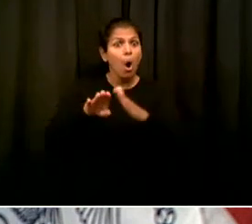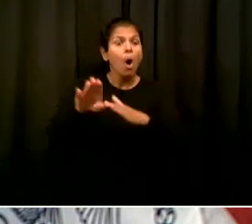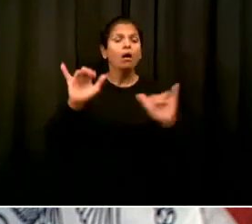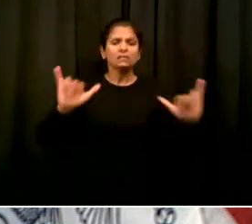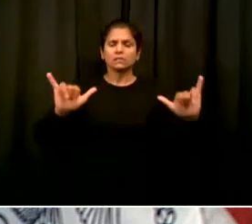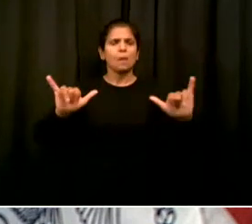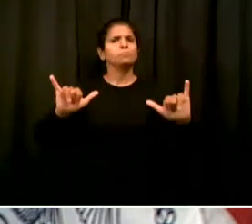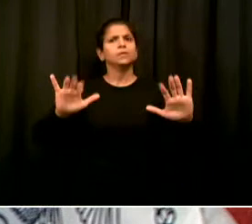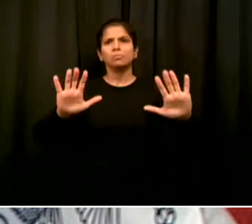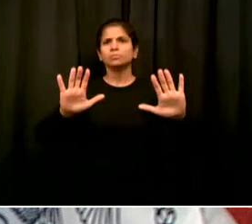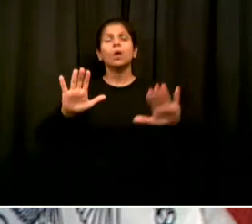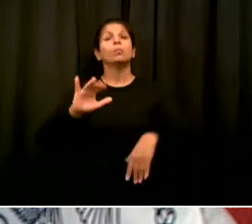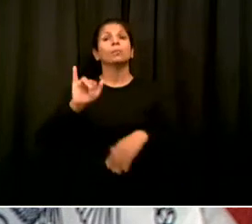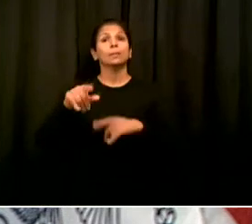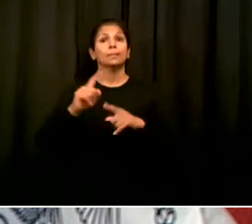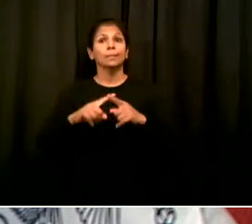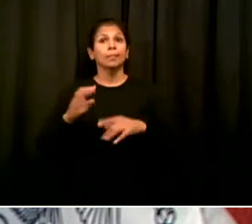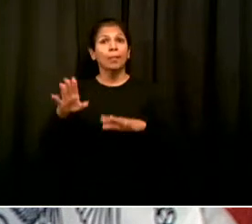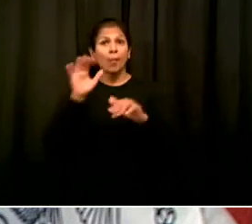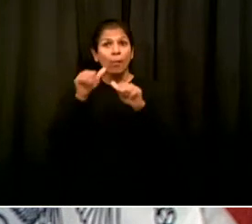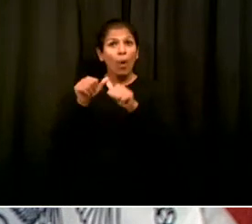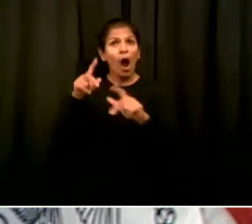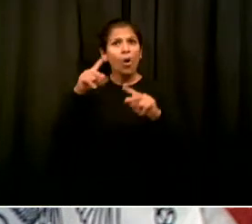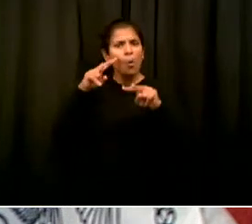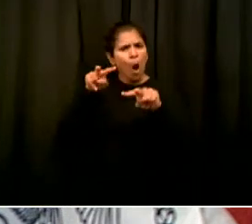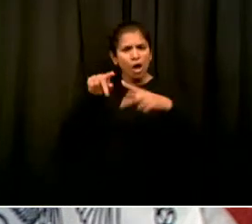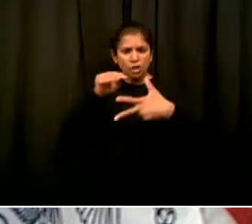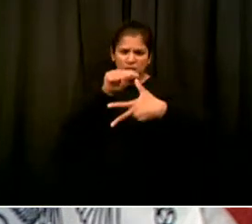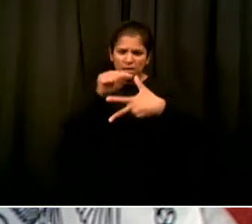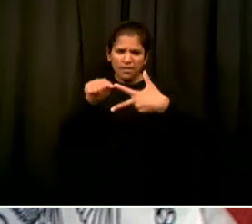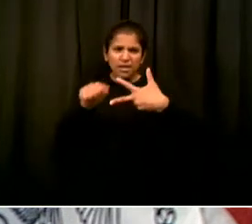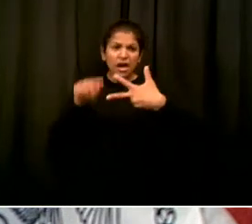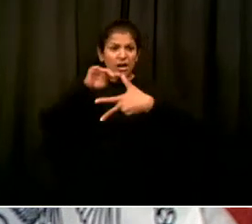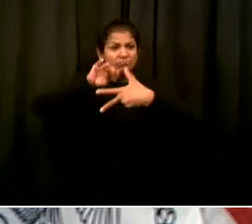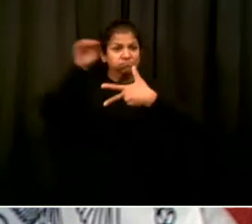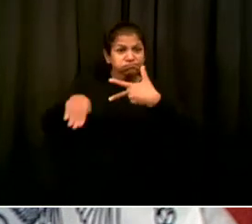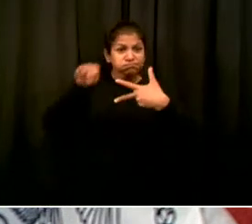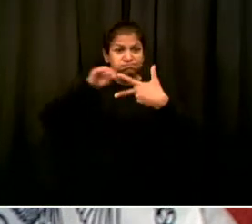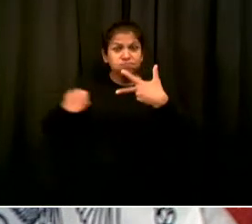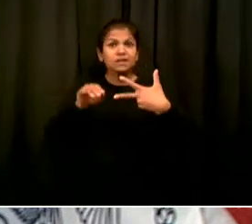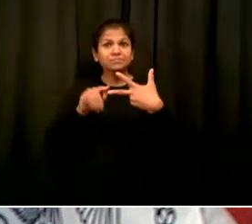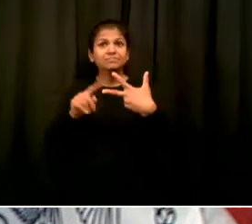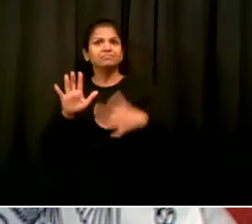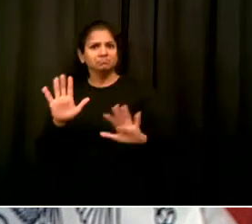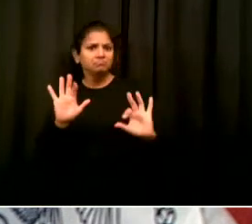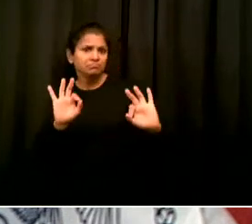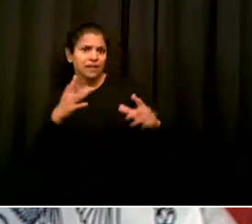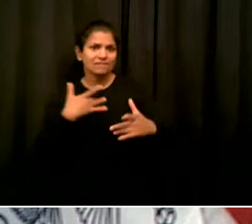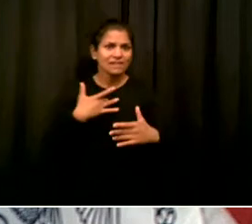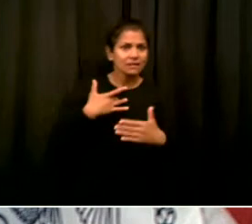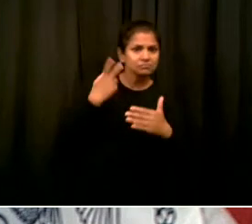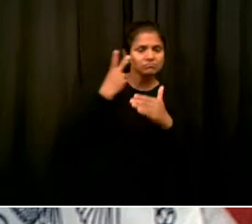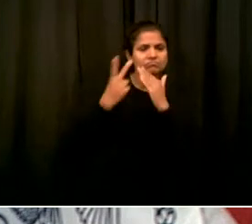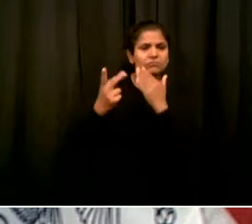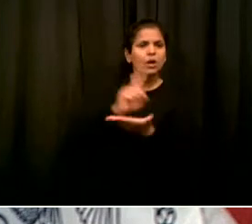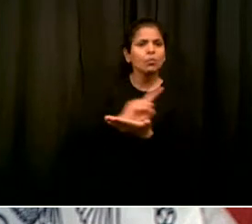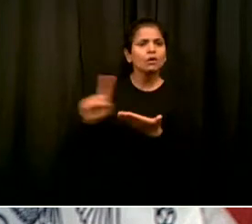TO KEEP LOOKING AT THE DATA AND WHAT IT TELLS US AAN TATAINLKG WITH ALL THE STAKEHOLDERS. SO I WOULD SAY